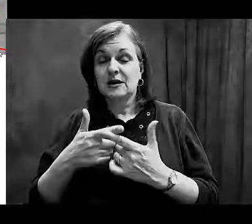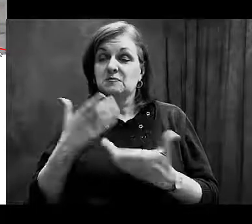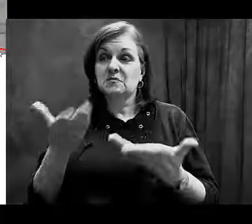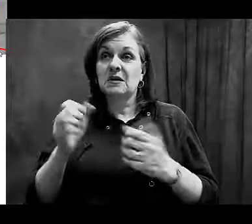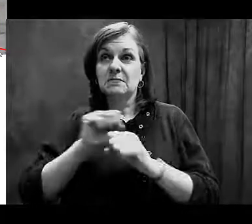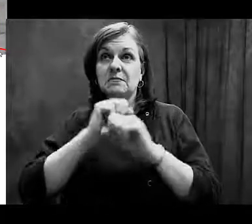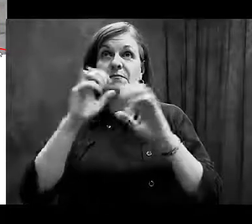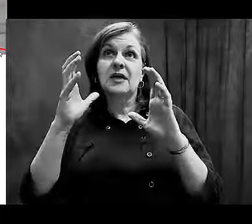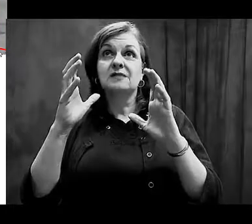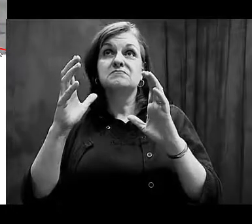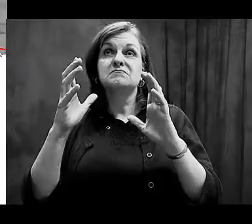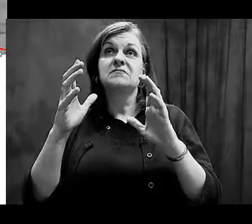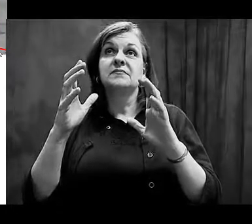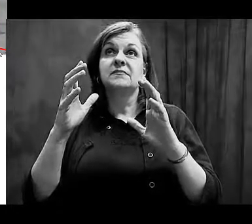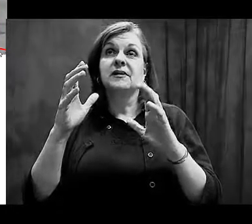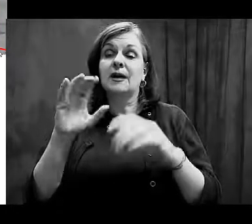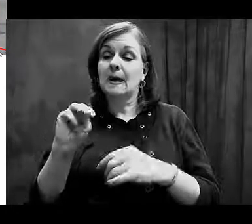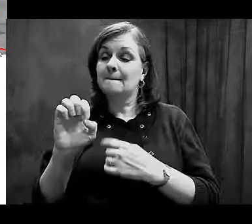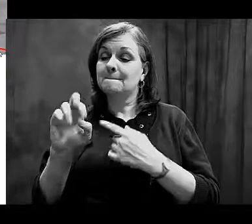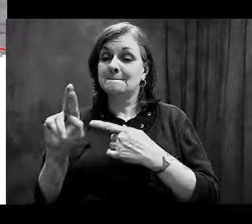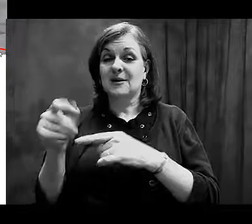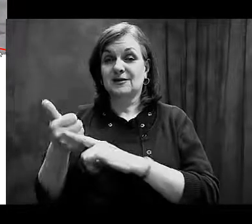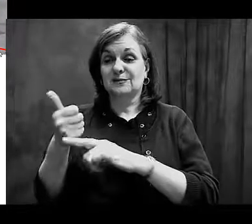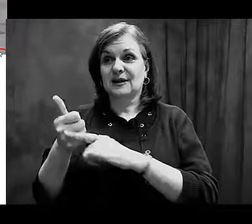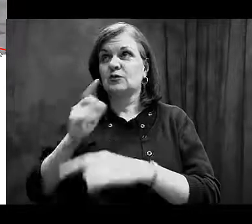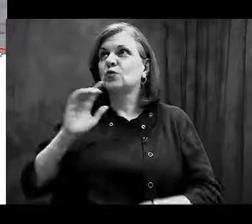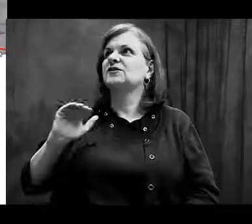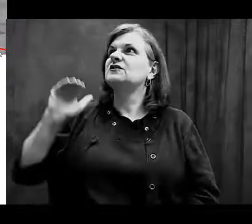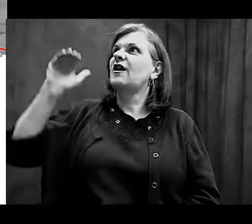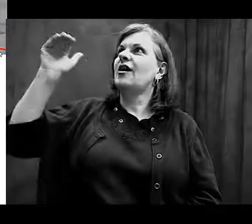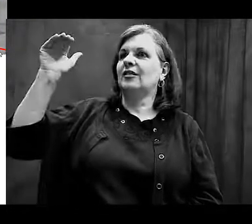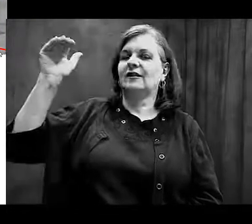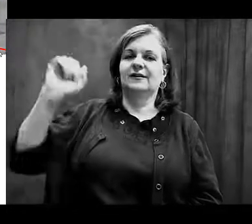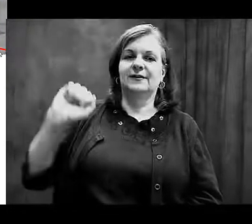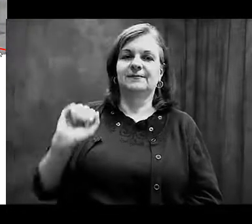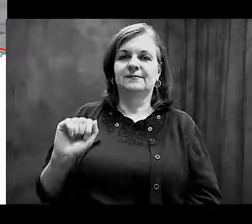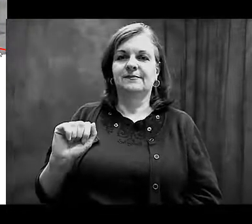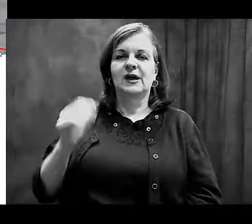and as you might imagine Martin was a very tall gentleman